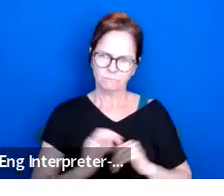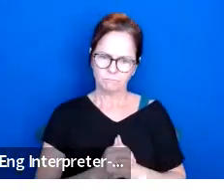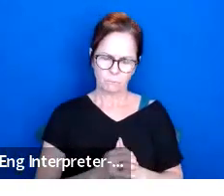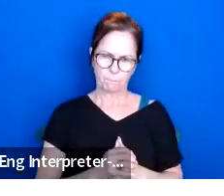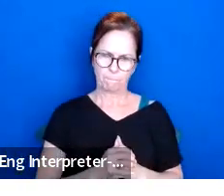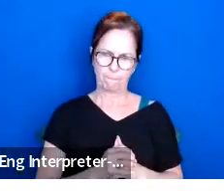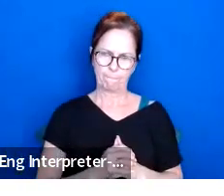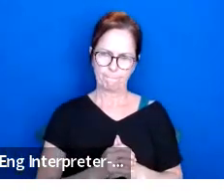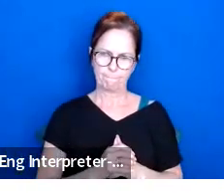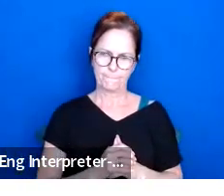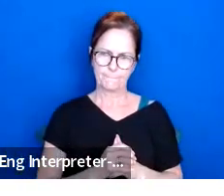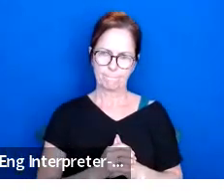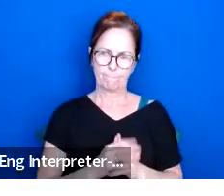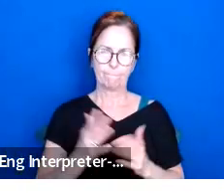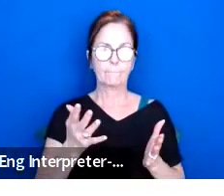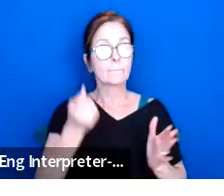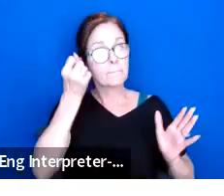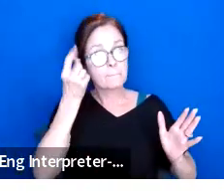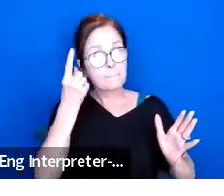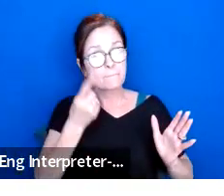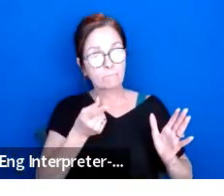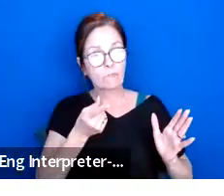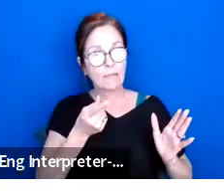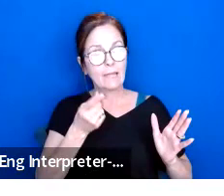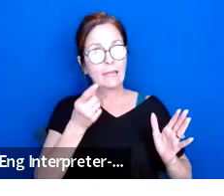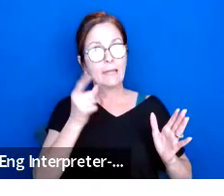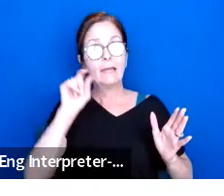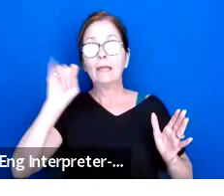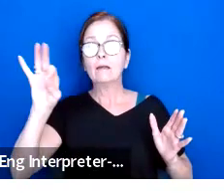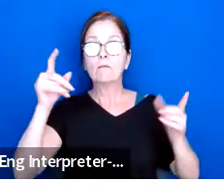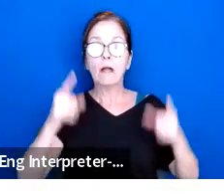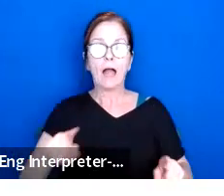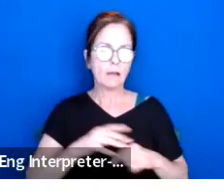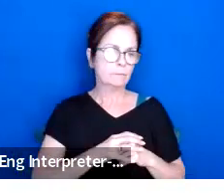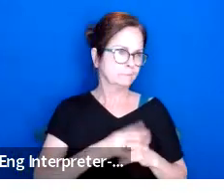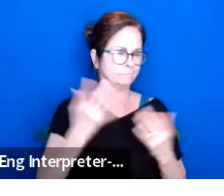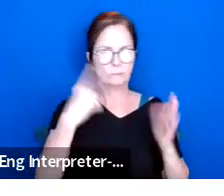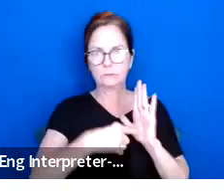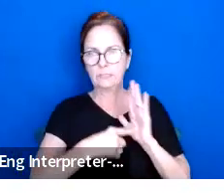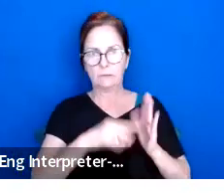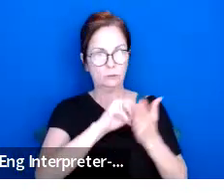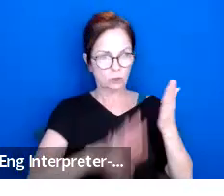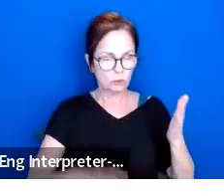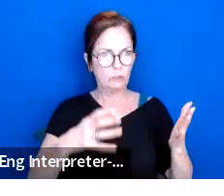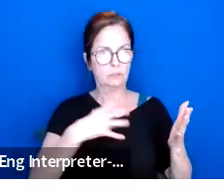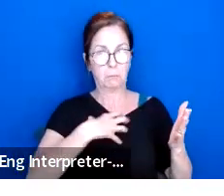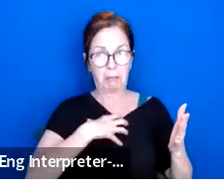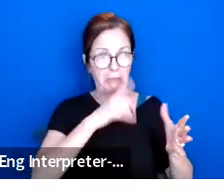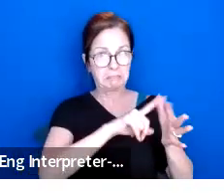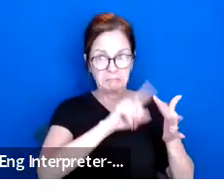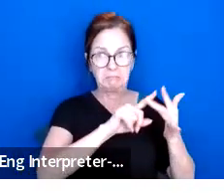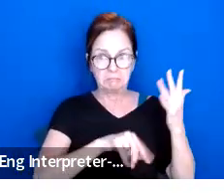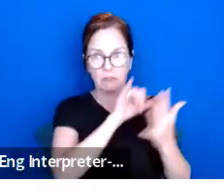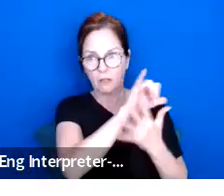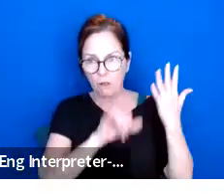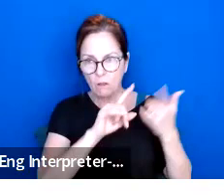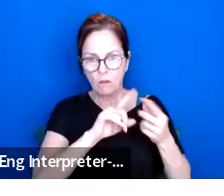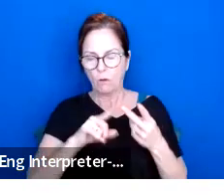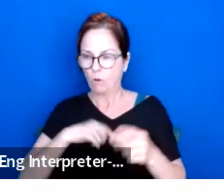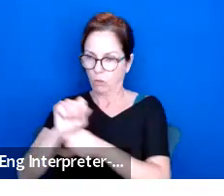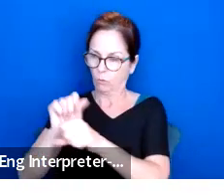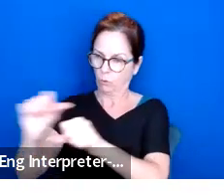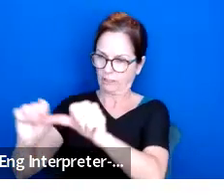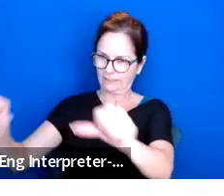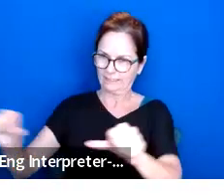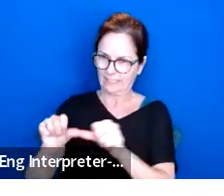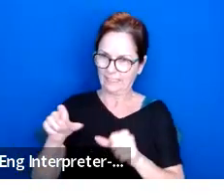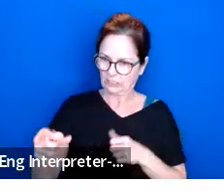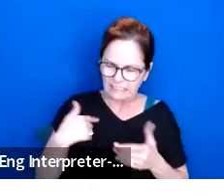That being said, if we're seeing pattern student complaints saw something in the workstation that that is going to require a needs improvement or an unsatisfactory.